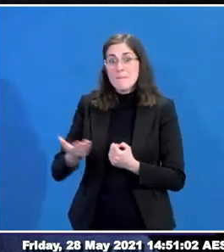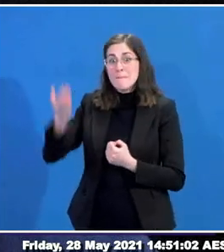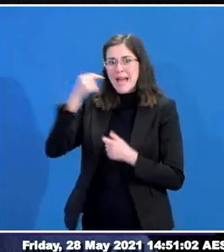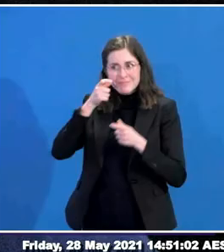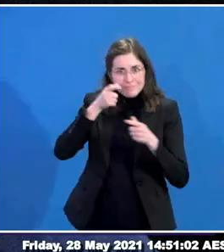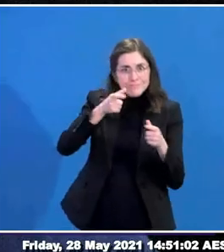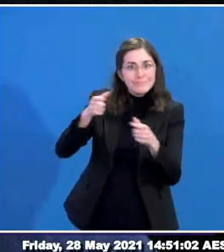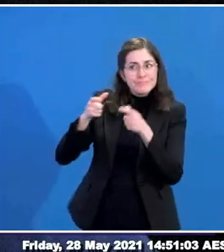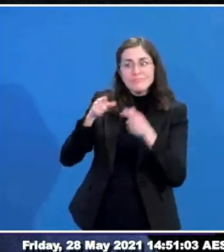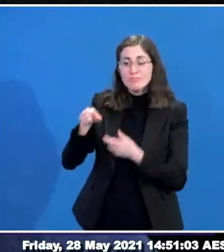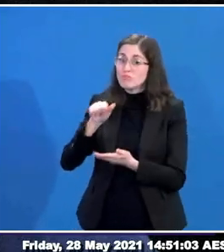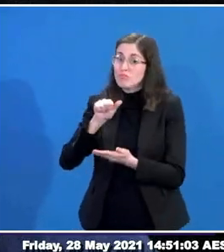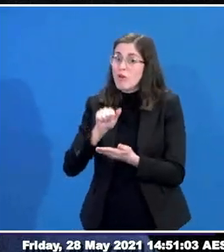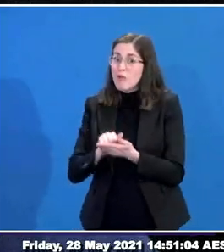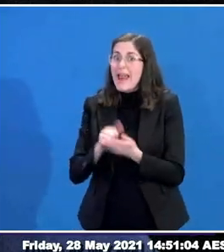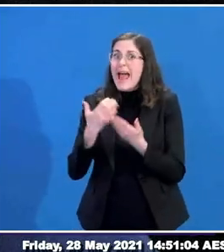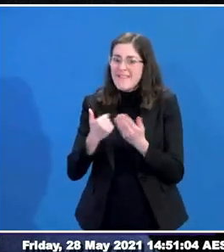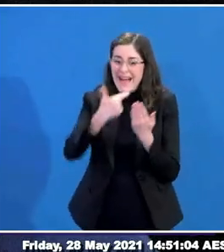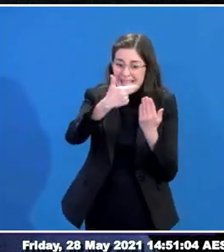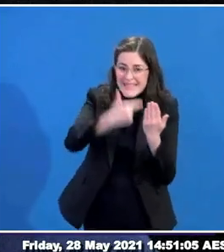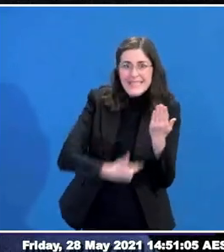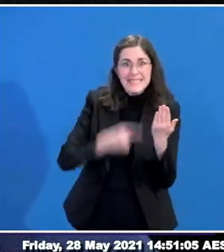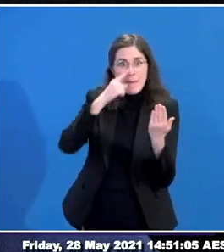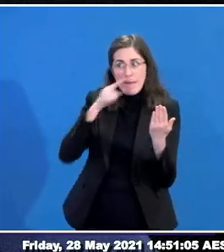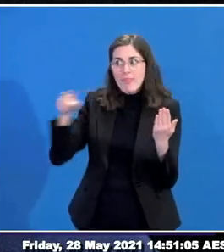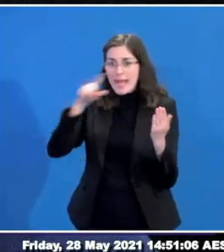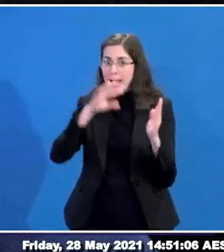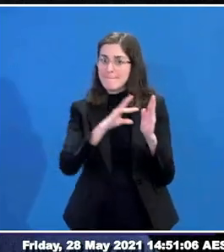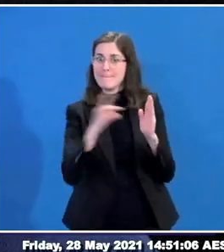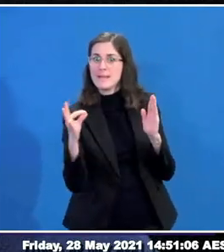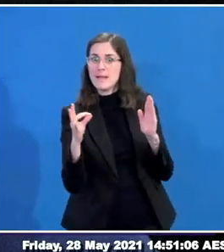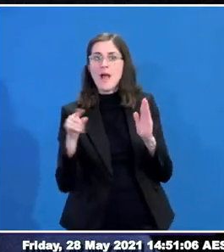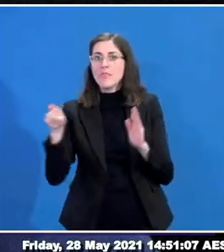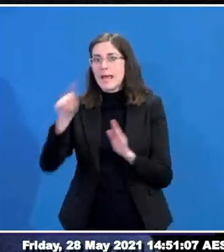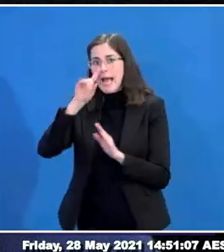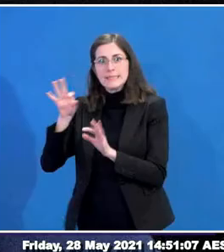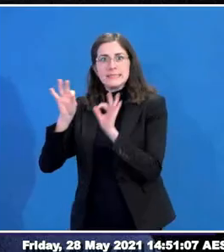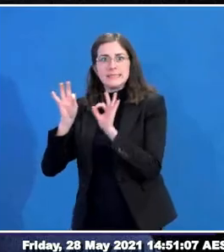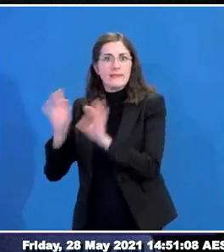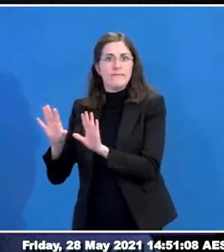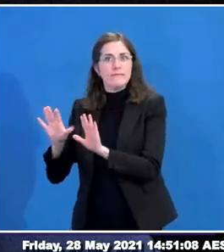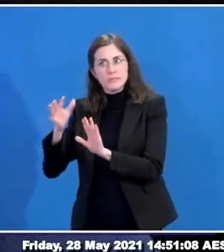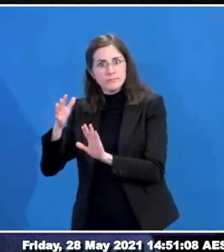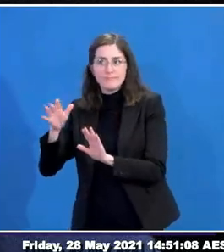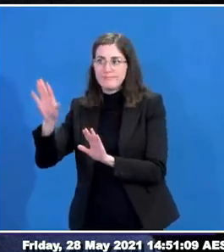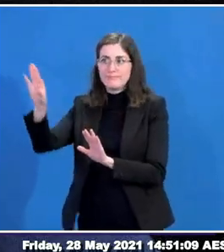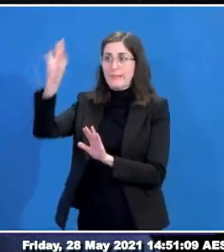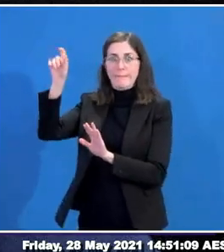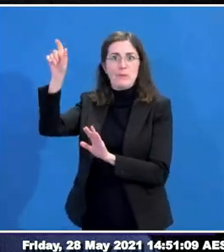where such things have existed, and I think it is certainly something that